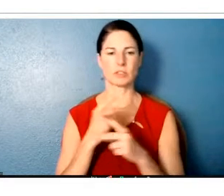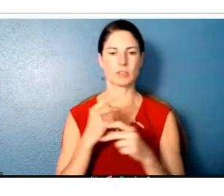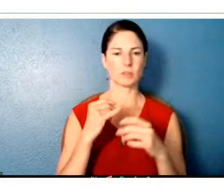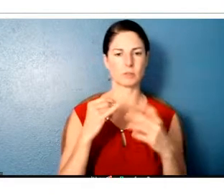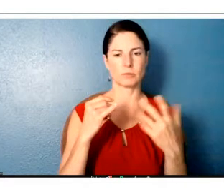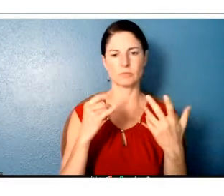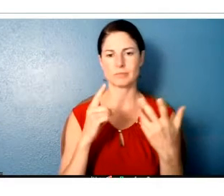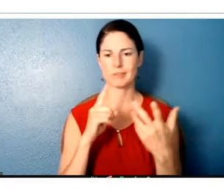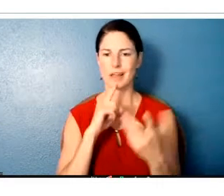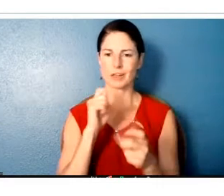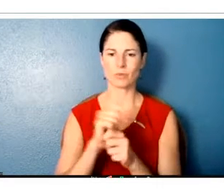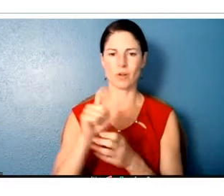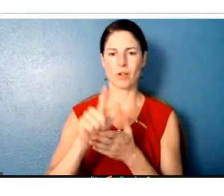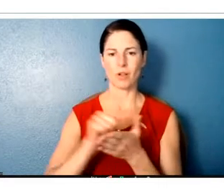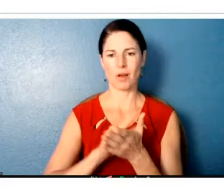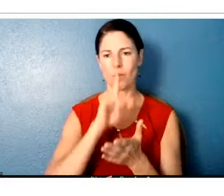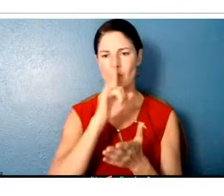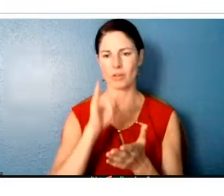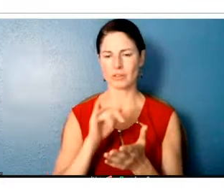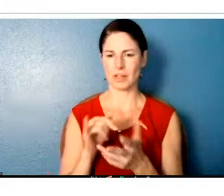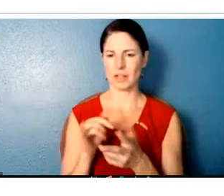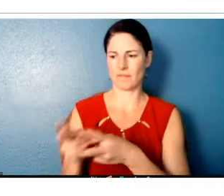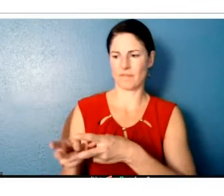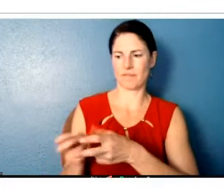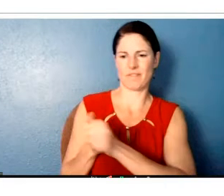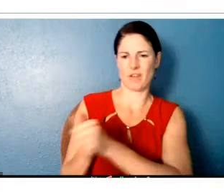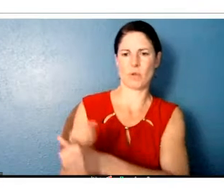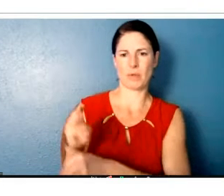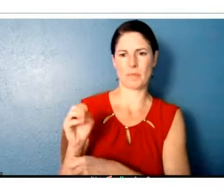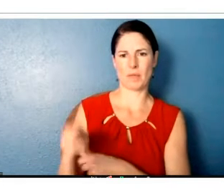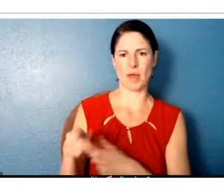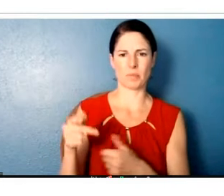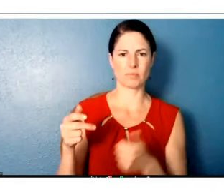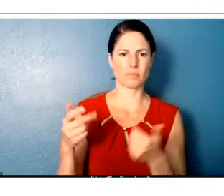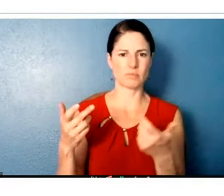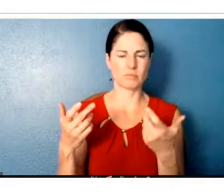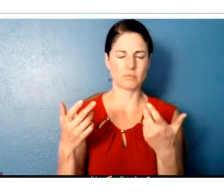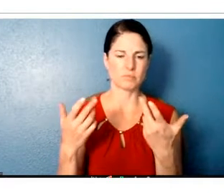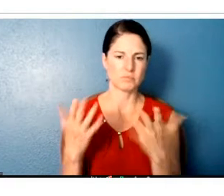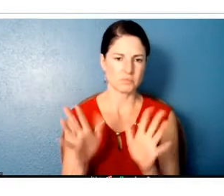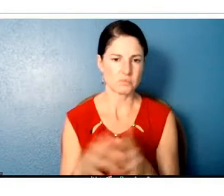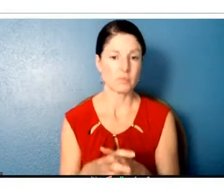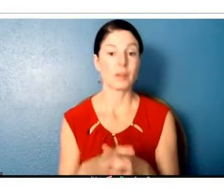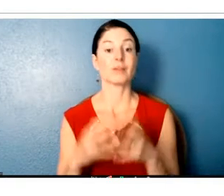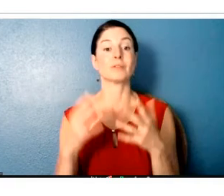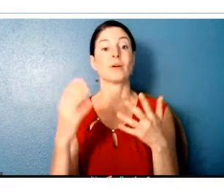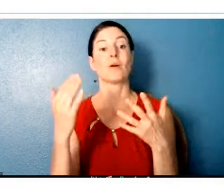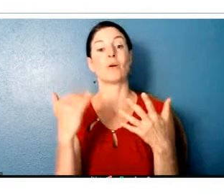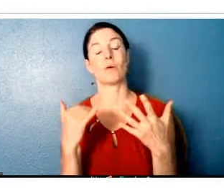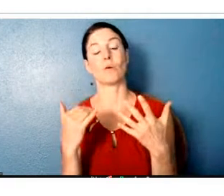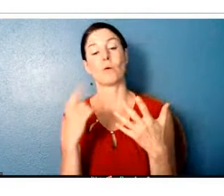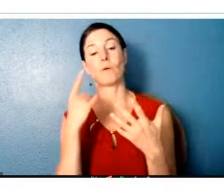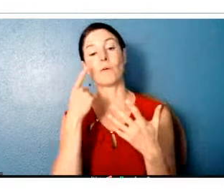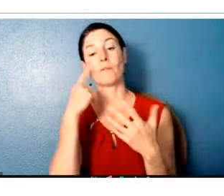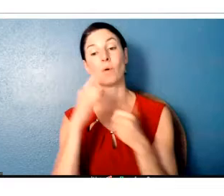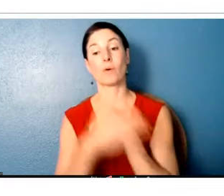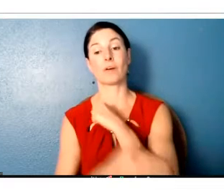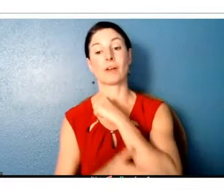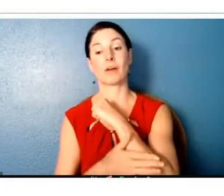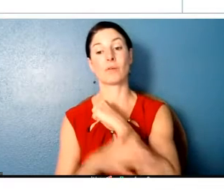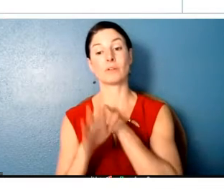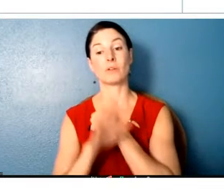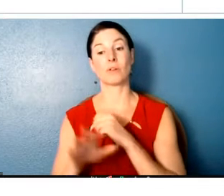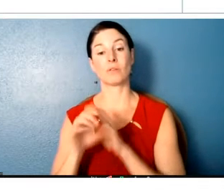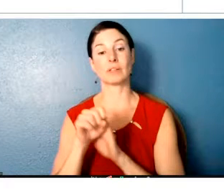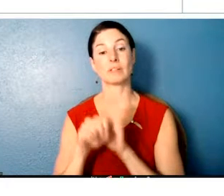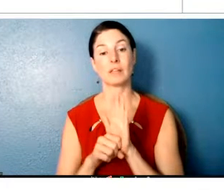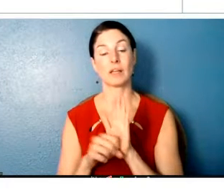The new redistricting lines, the Statute statutory deadline to get this done by four counties all over the state is December 15.